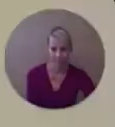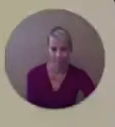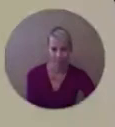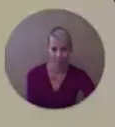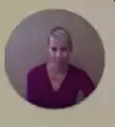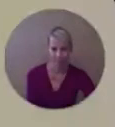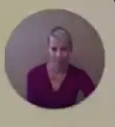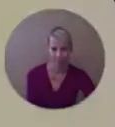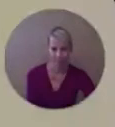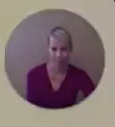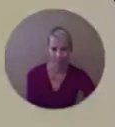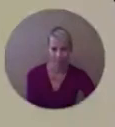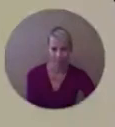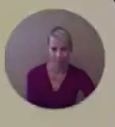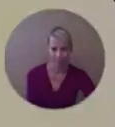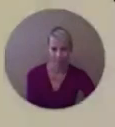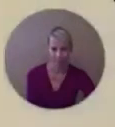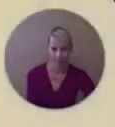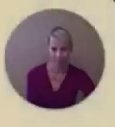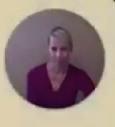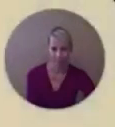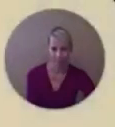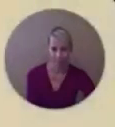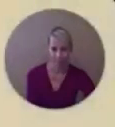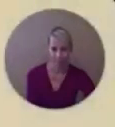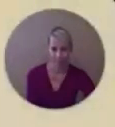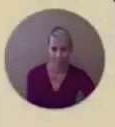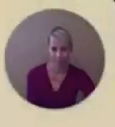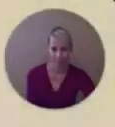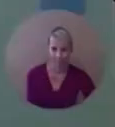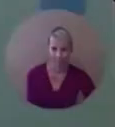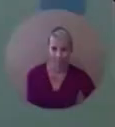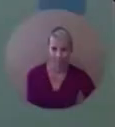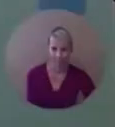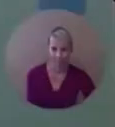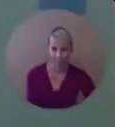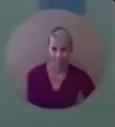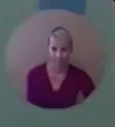Oh, there you are. Hello. Hello. Hey. Where is the other bear?